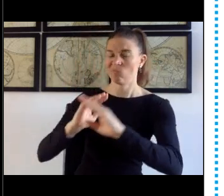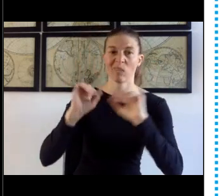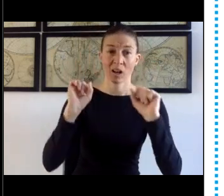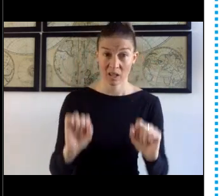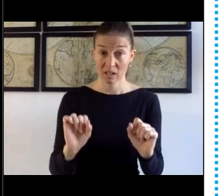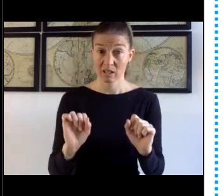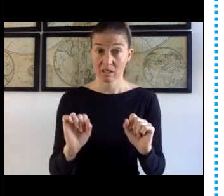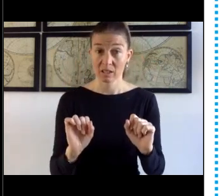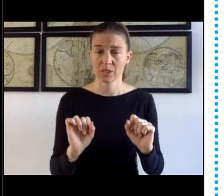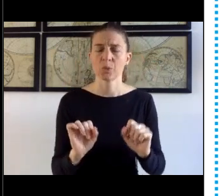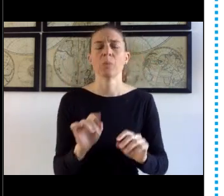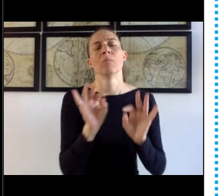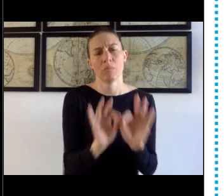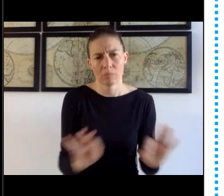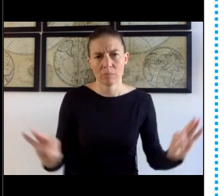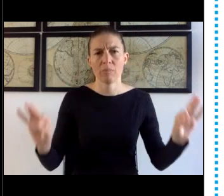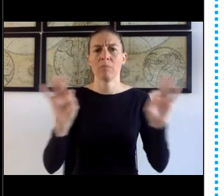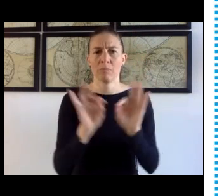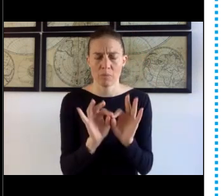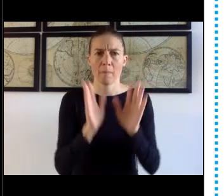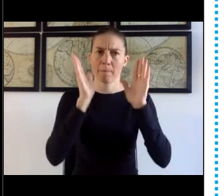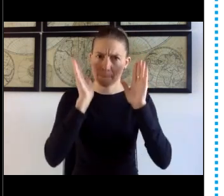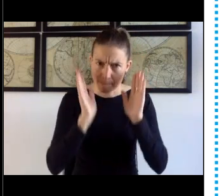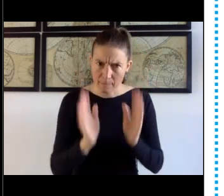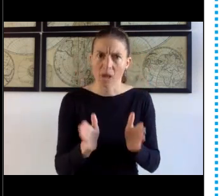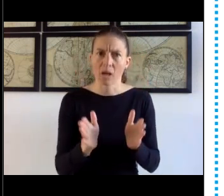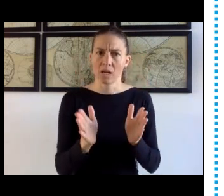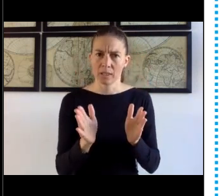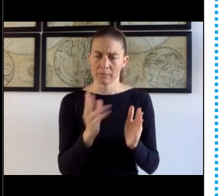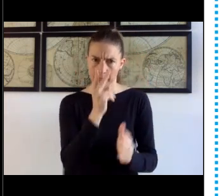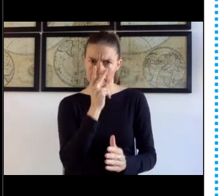So it's very difficult to weigh up what is now a safety measure.